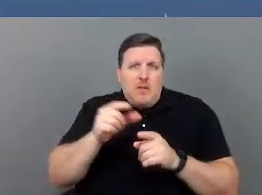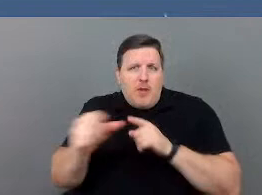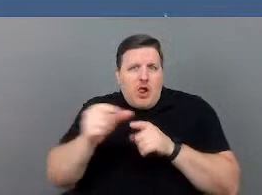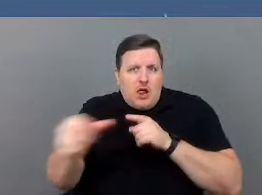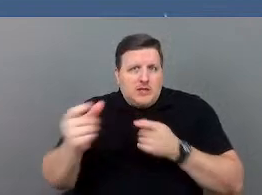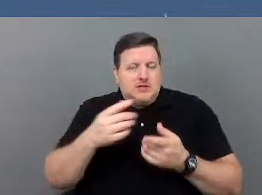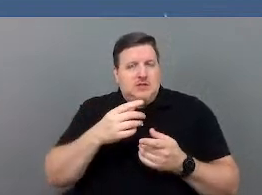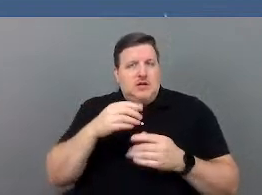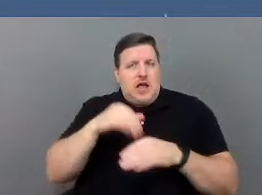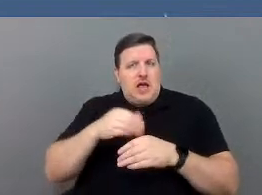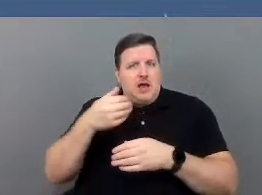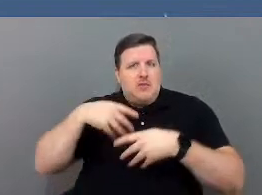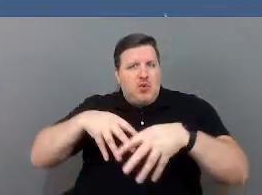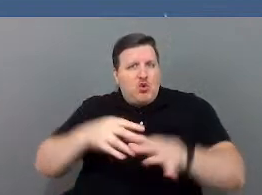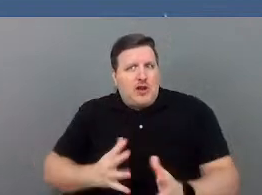CAUSING AT LEAST 80 SERIOUS INJURIES, ACCORDING